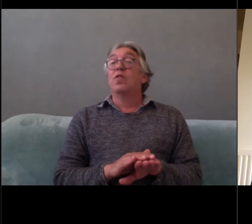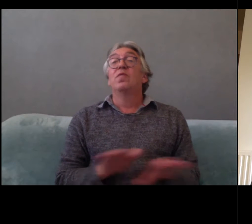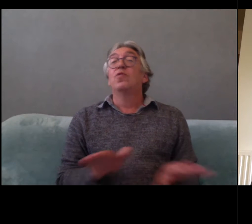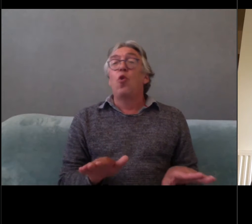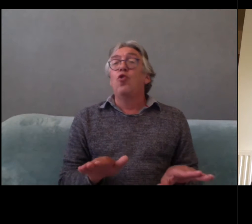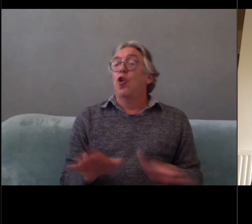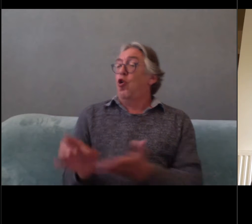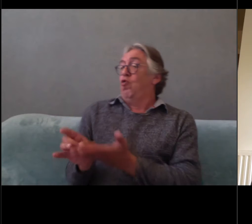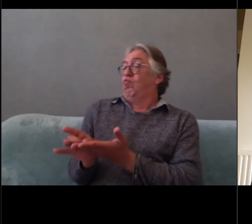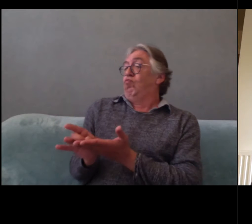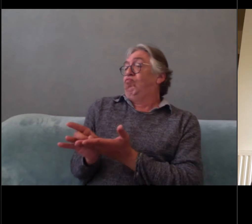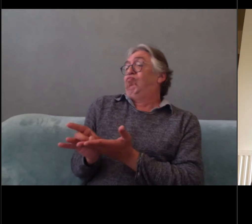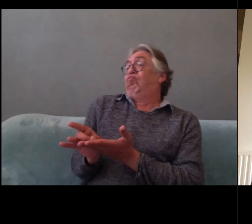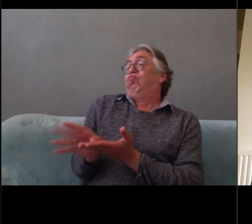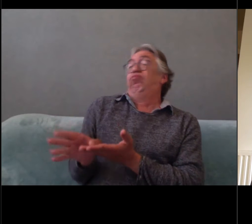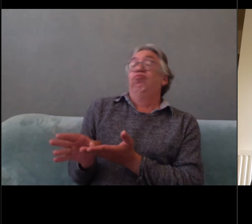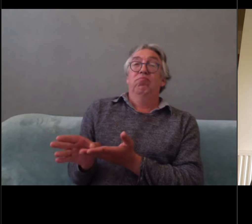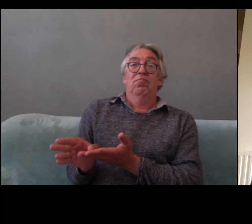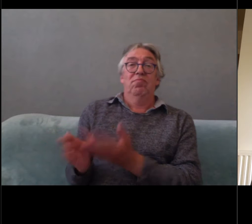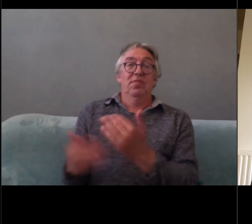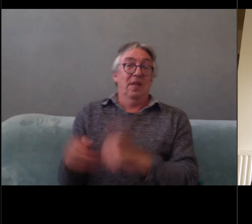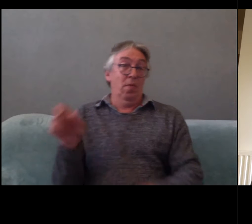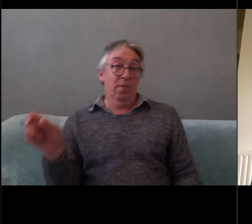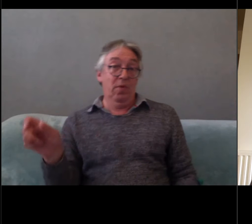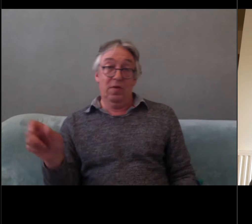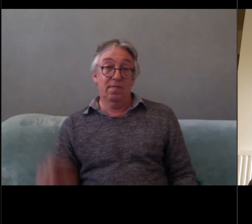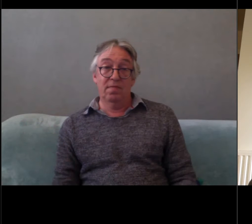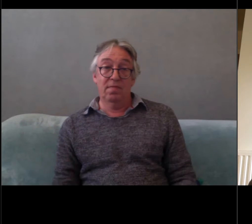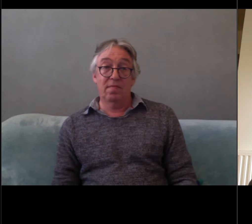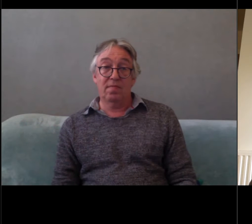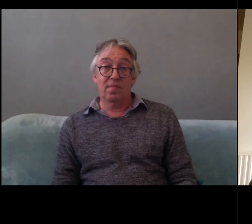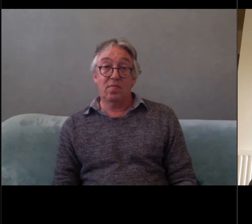At the end of the day, if there is one thing positive,